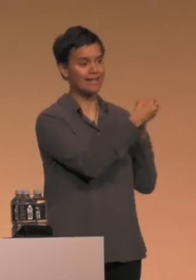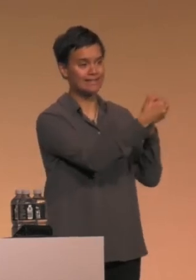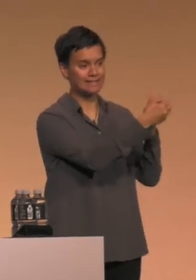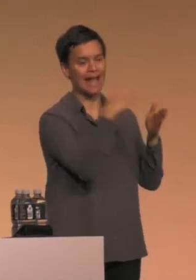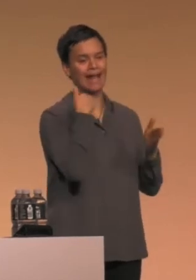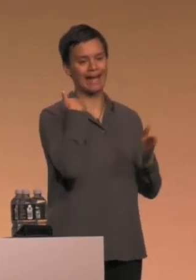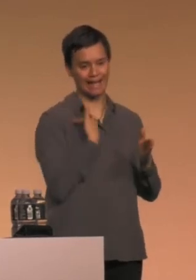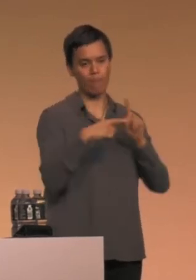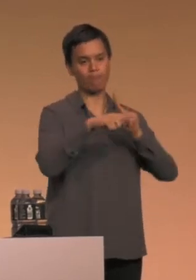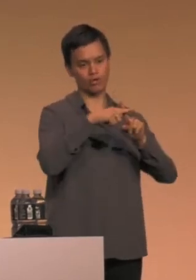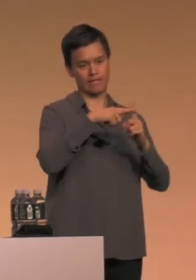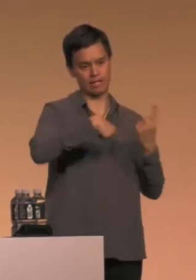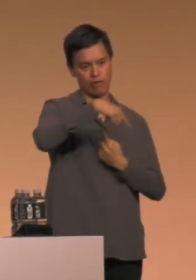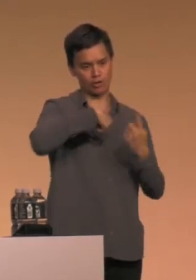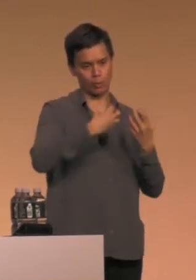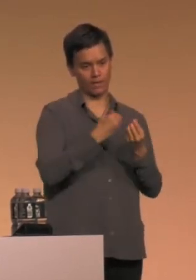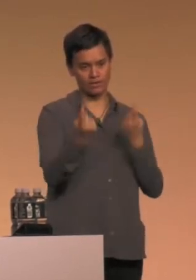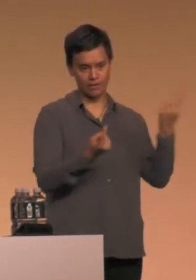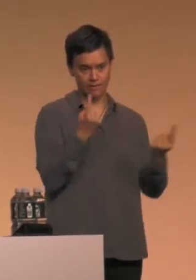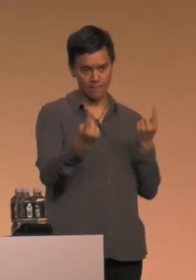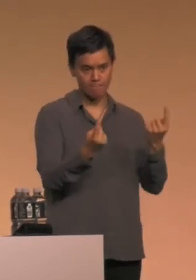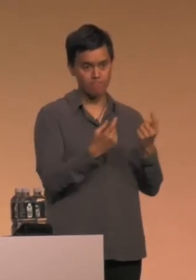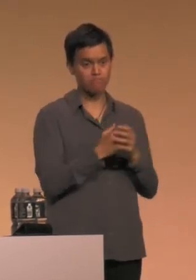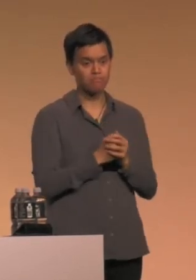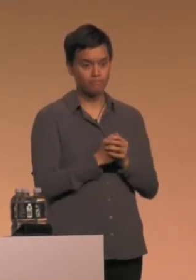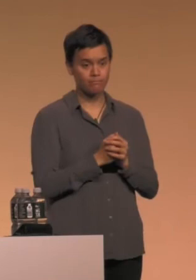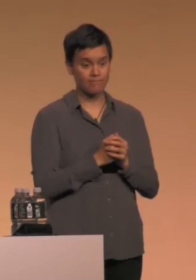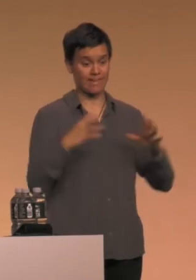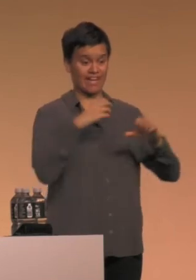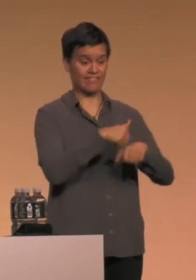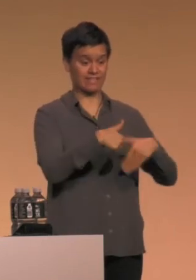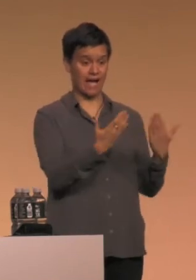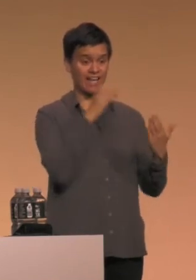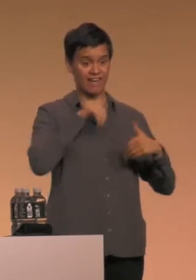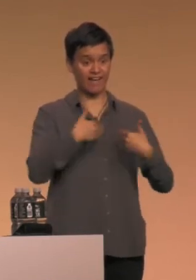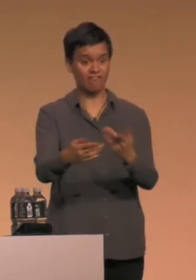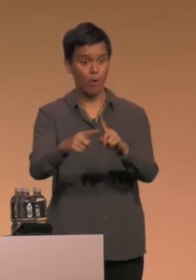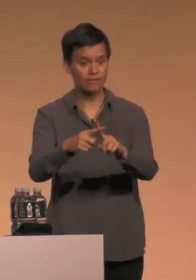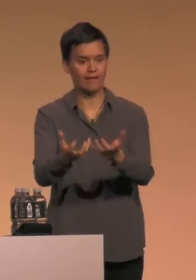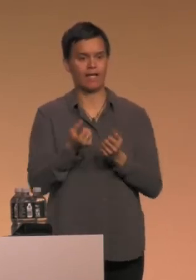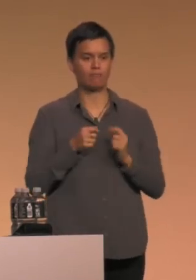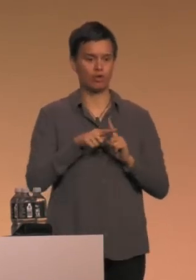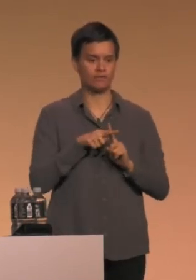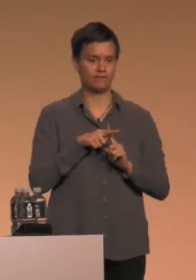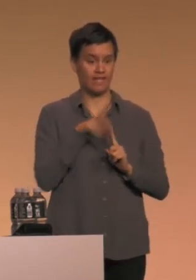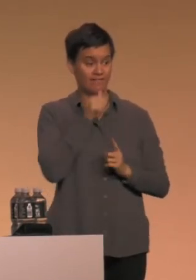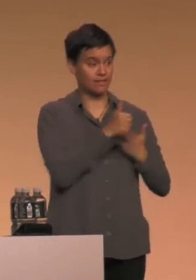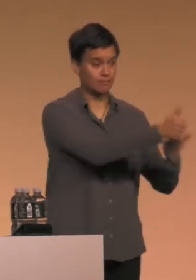I mean, at the end of the day, we're going to get what we give and give what we get. The response of our staff to the way we support them in practice